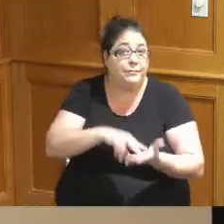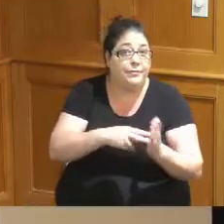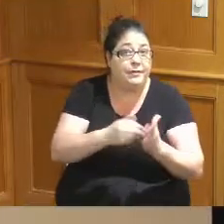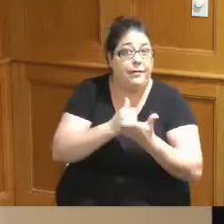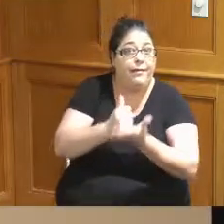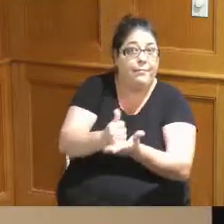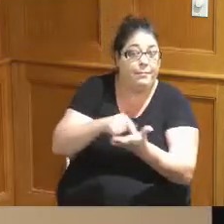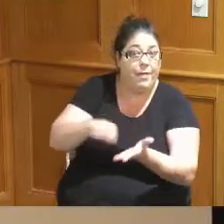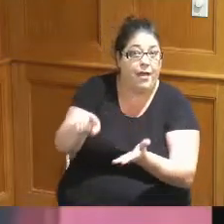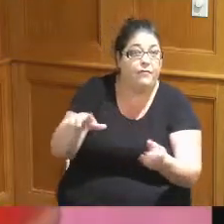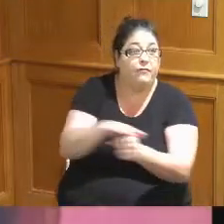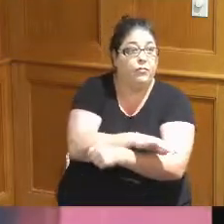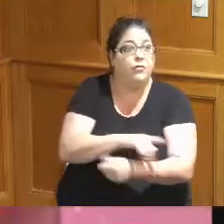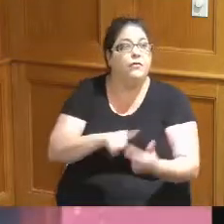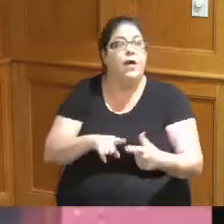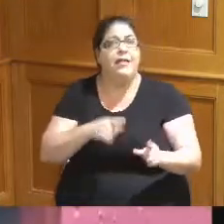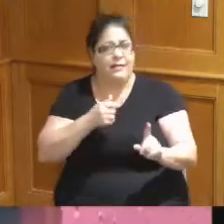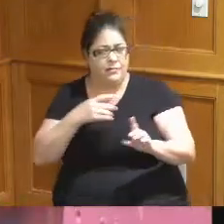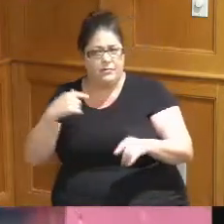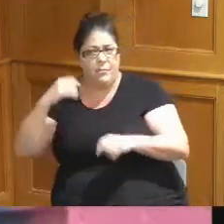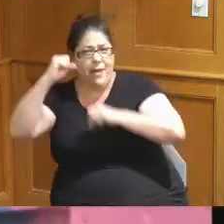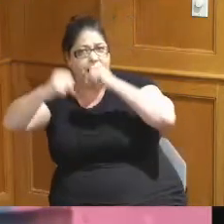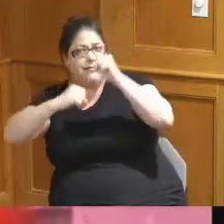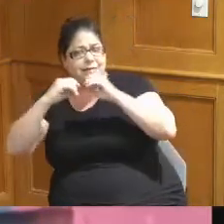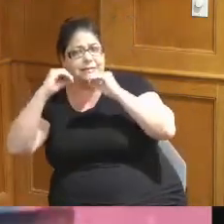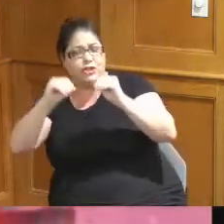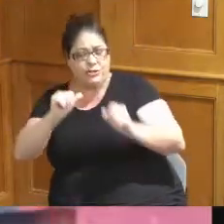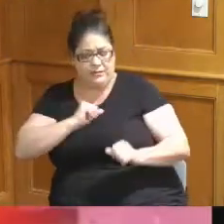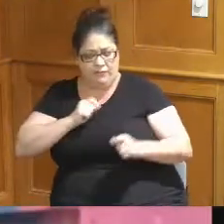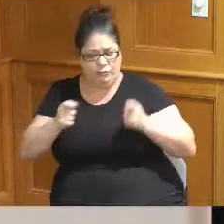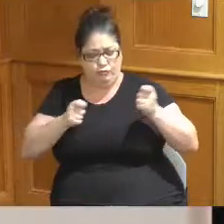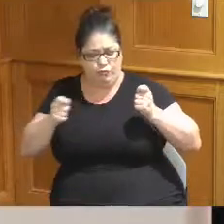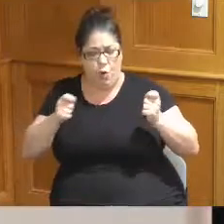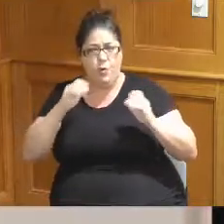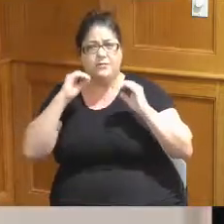discipline self-control that go far beyond just boxing in itself and this just gives